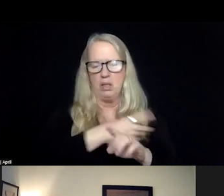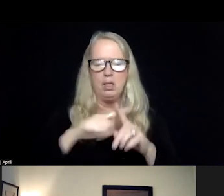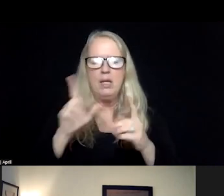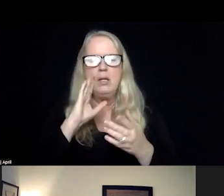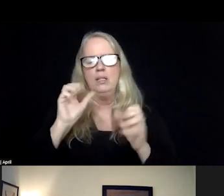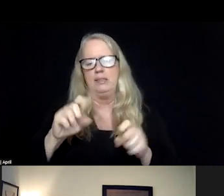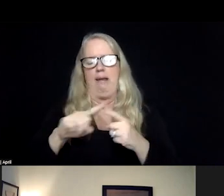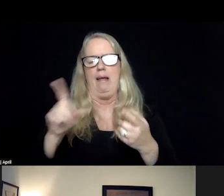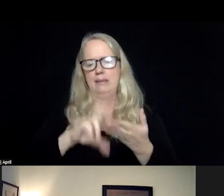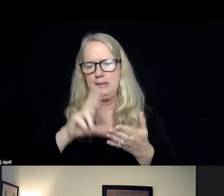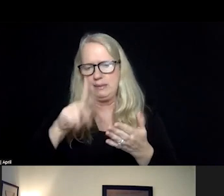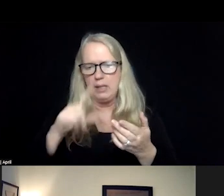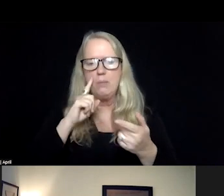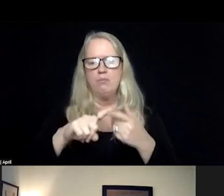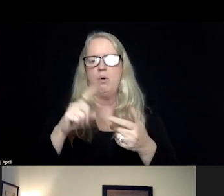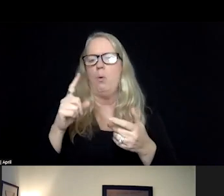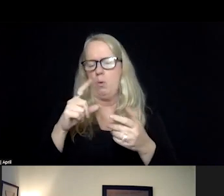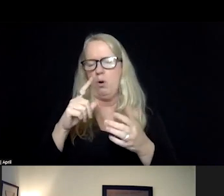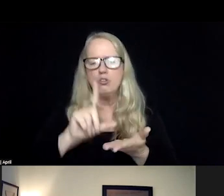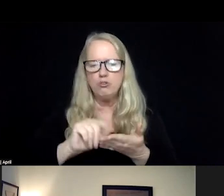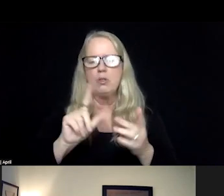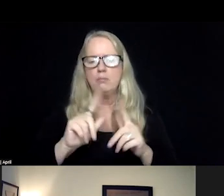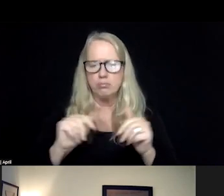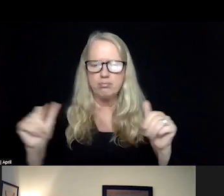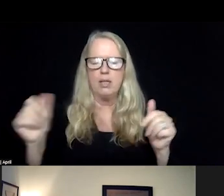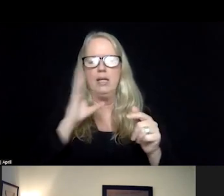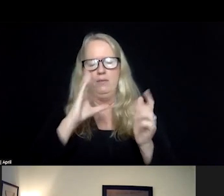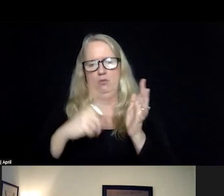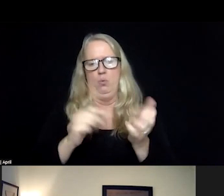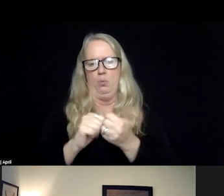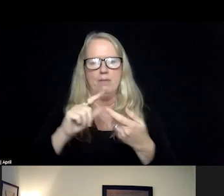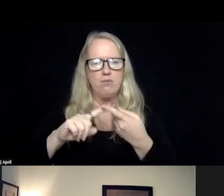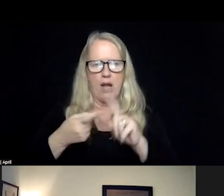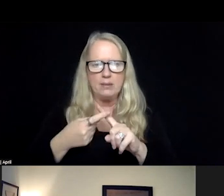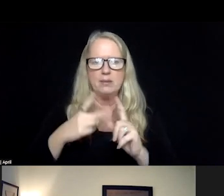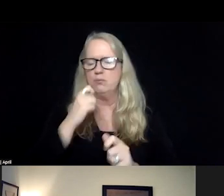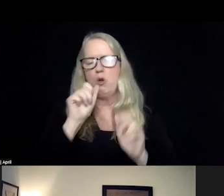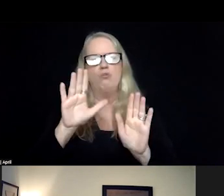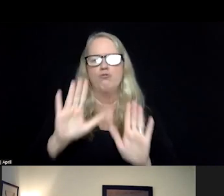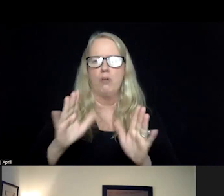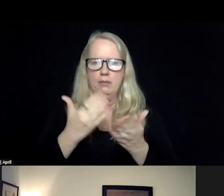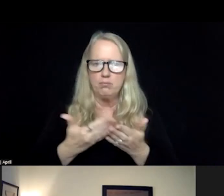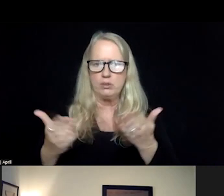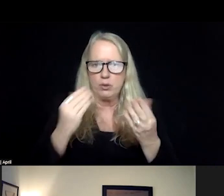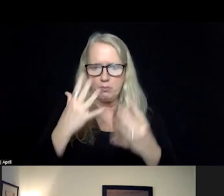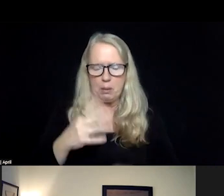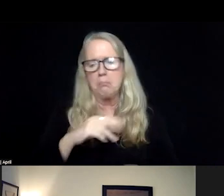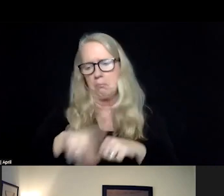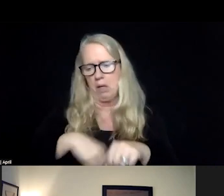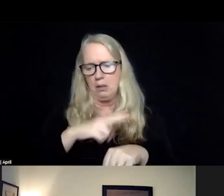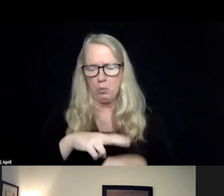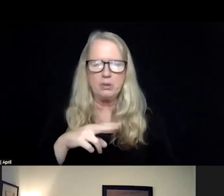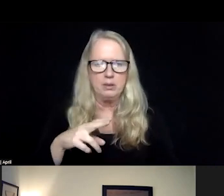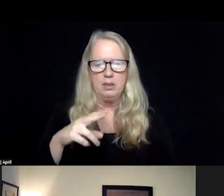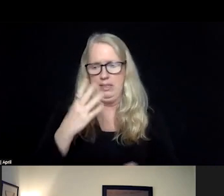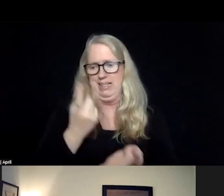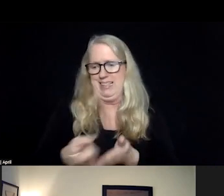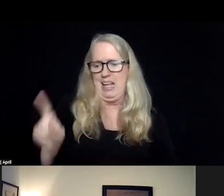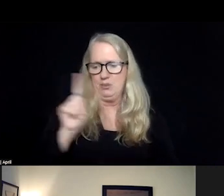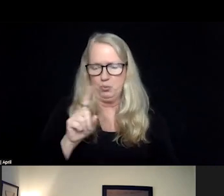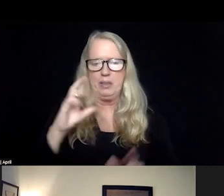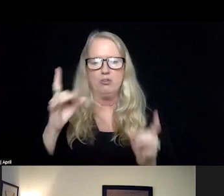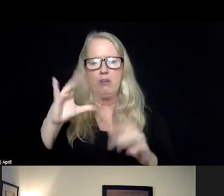FOR THE NEWS LETTER AND GET THE LINKS AND SHARE WITH YOUR